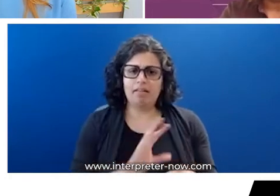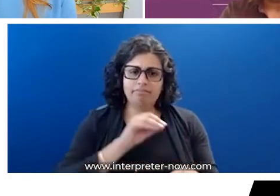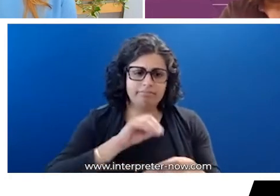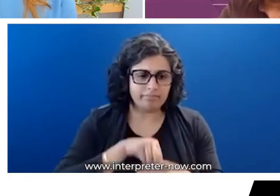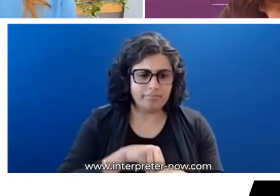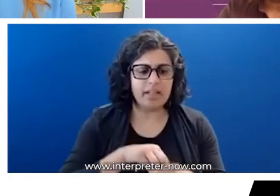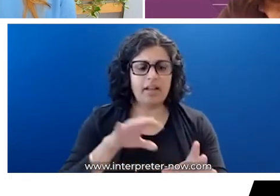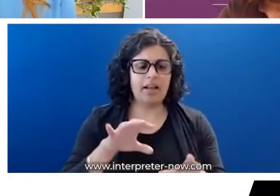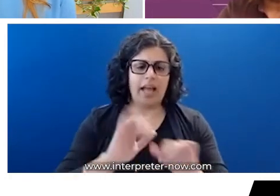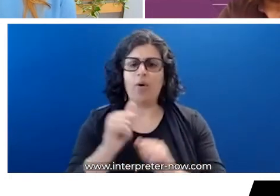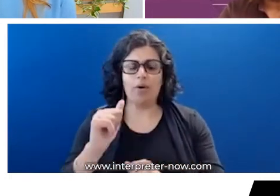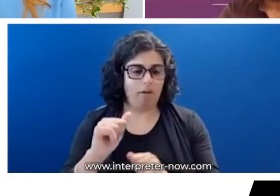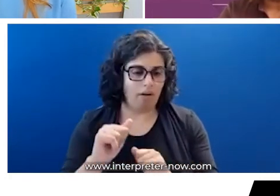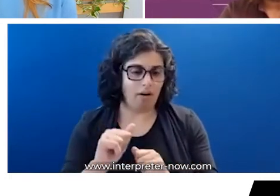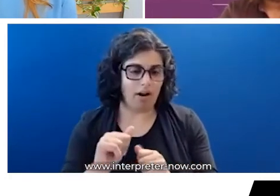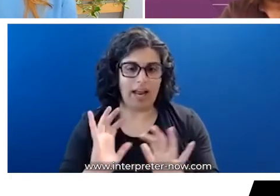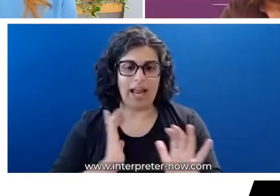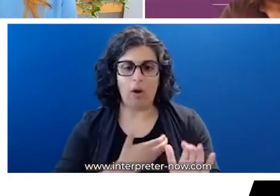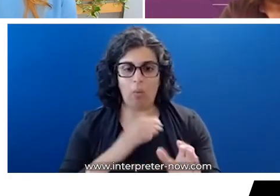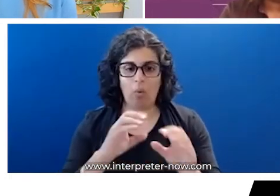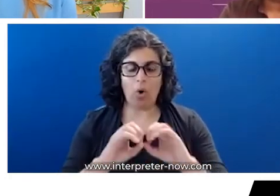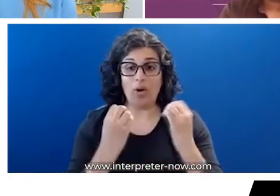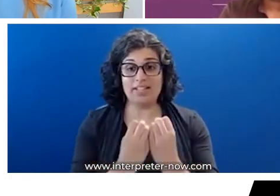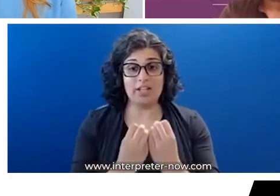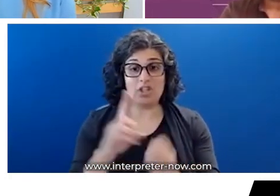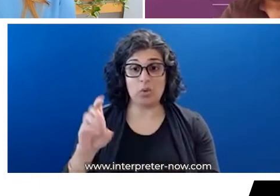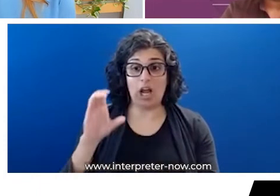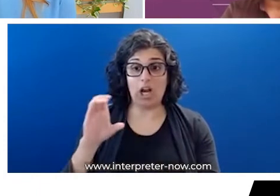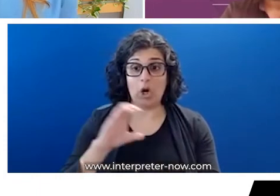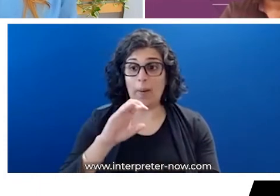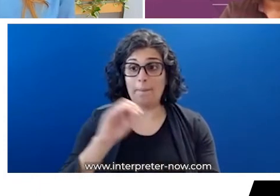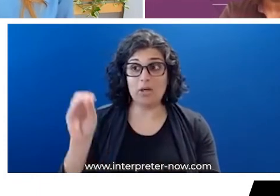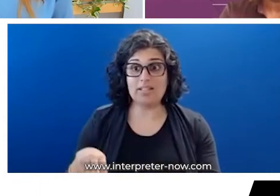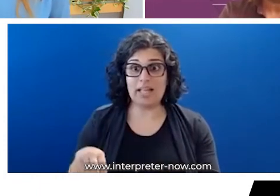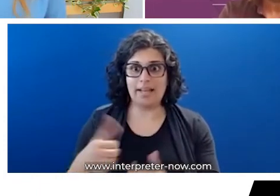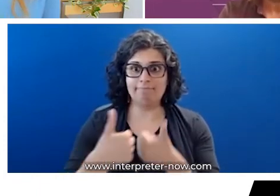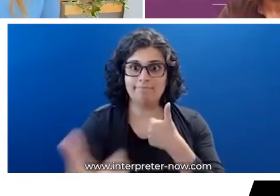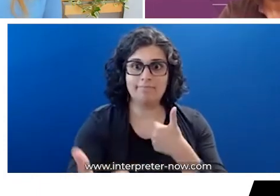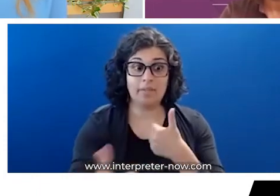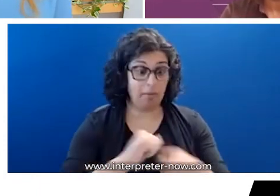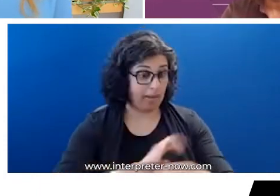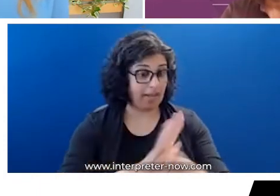Our organization is 100% remote, not because of the pandemic, but because that's been our business model since inception.